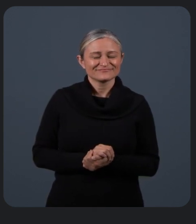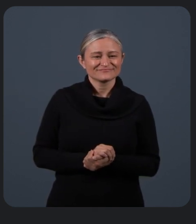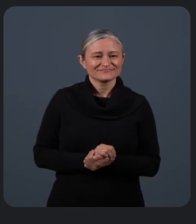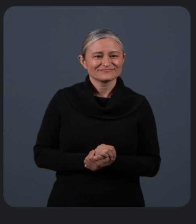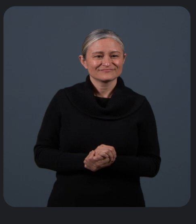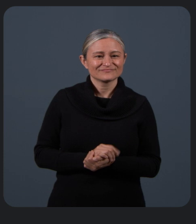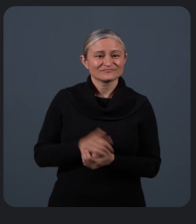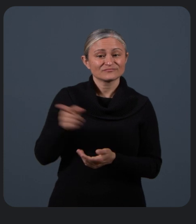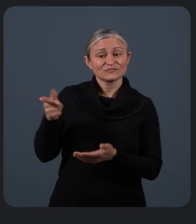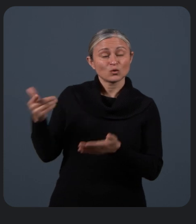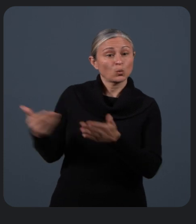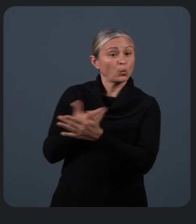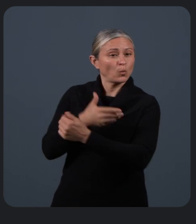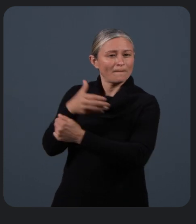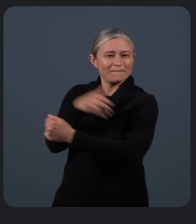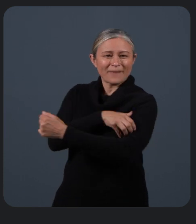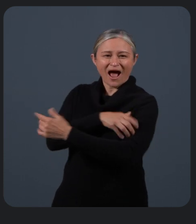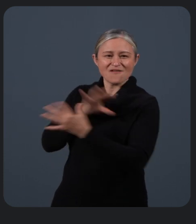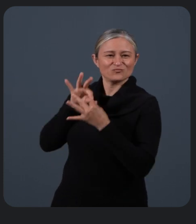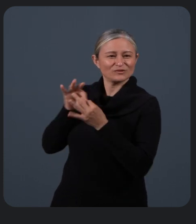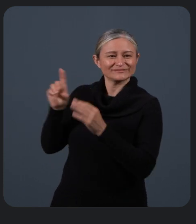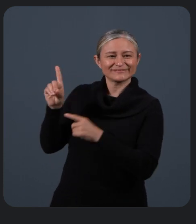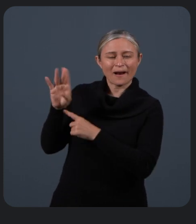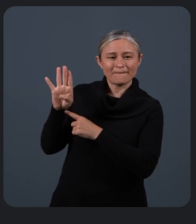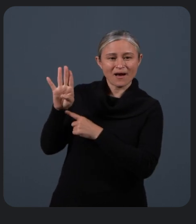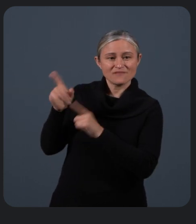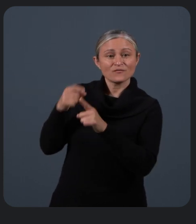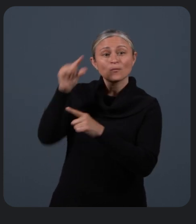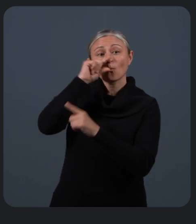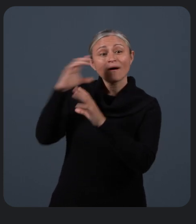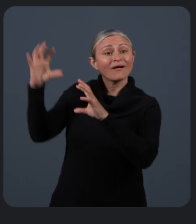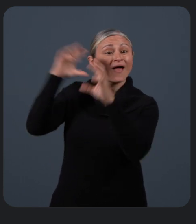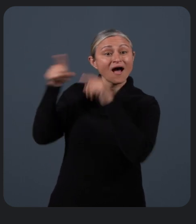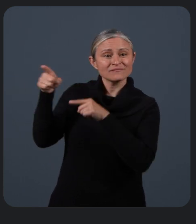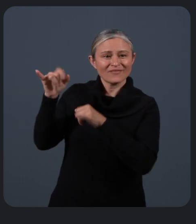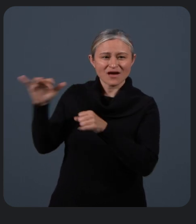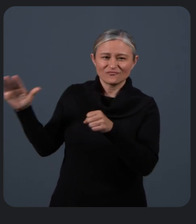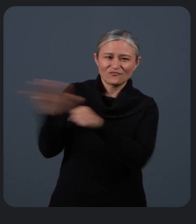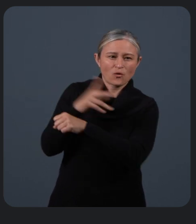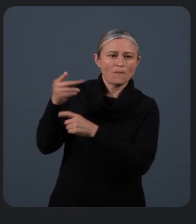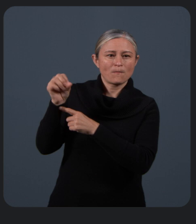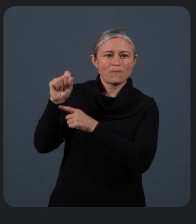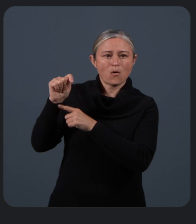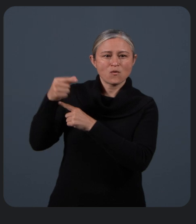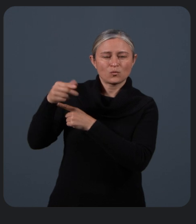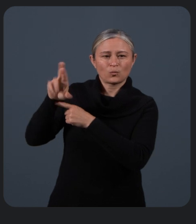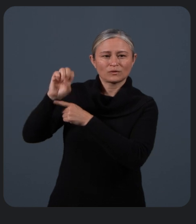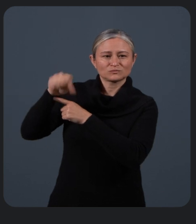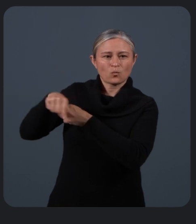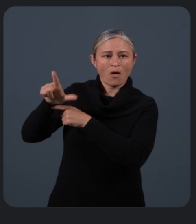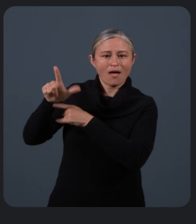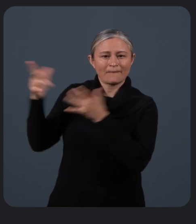A new, powerful relational database from Google Cloud that's fully PostgreSQL-compatible.